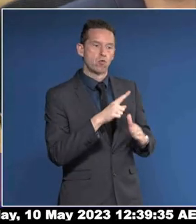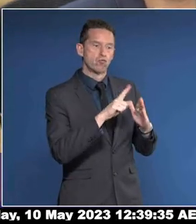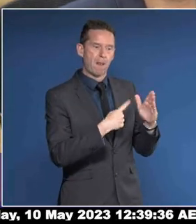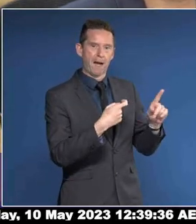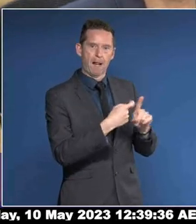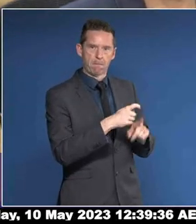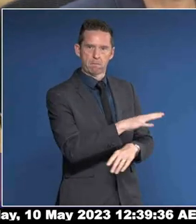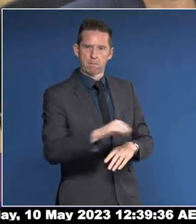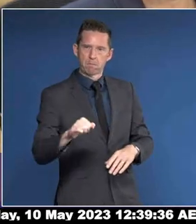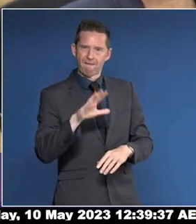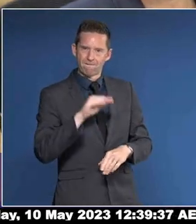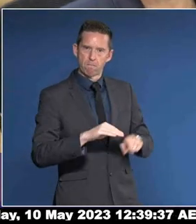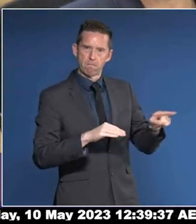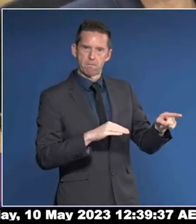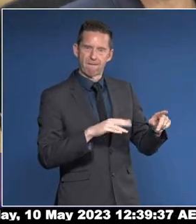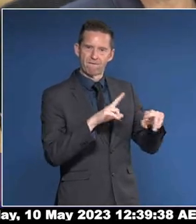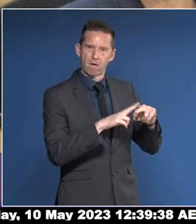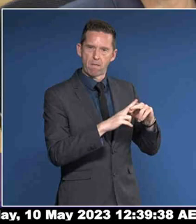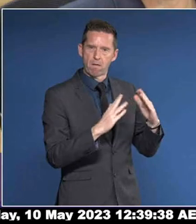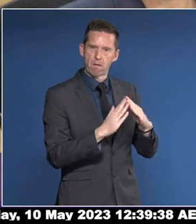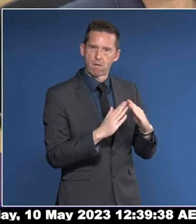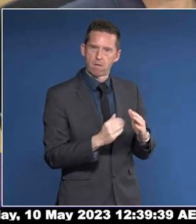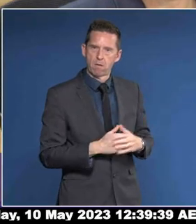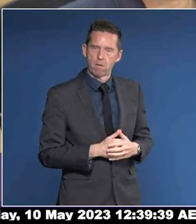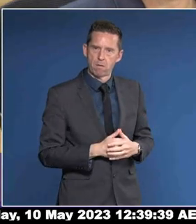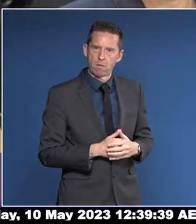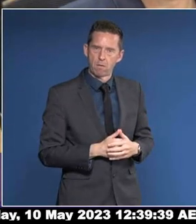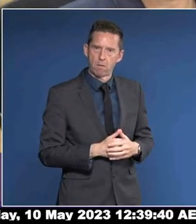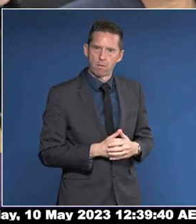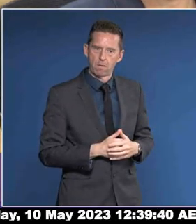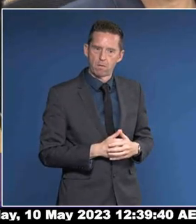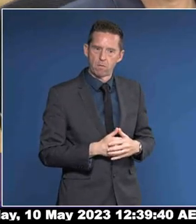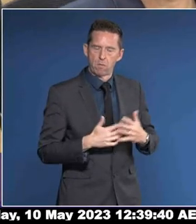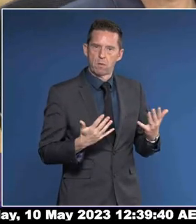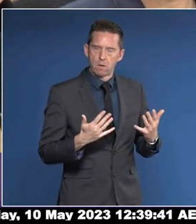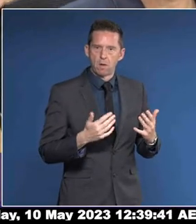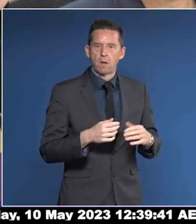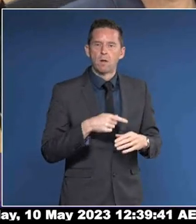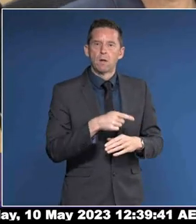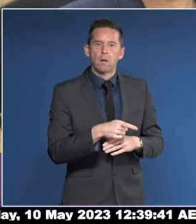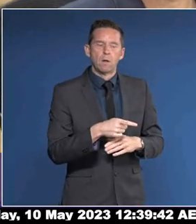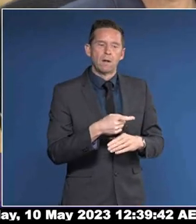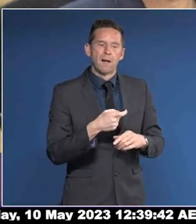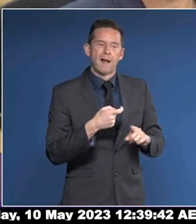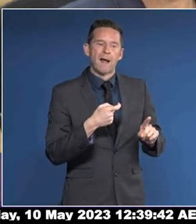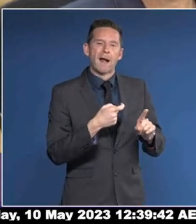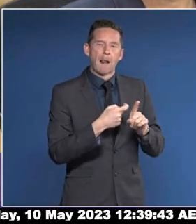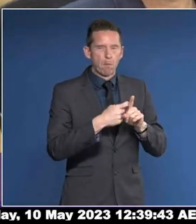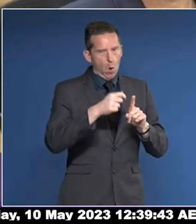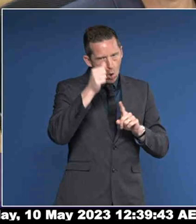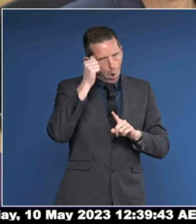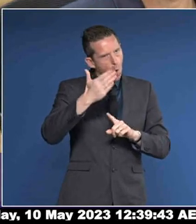parents - from their father, put aside Kaleb's removal as a tiny infant, this is the